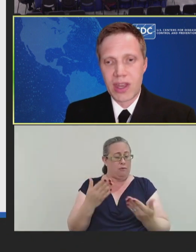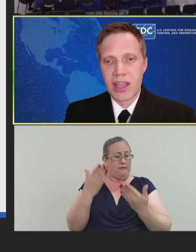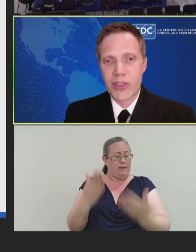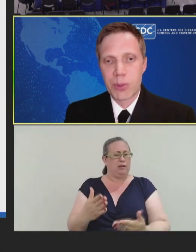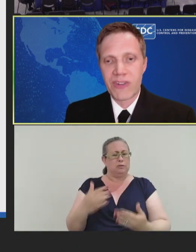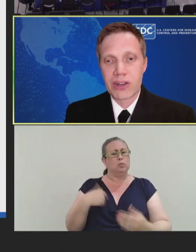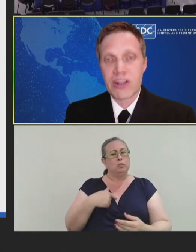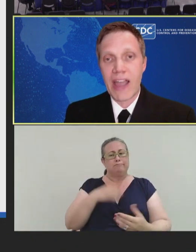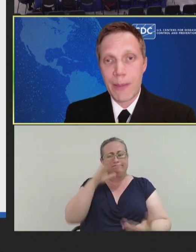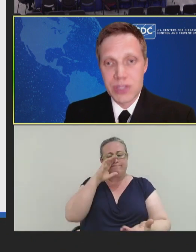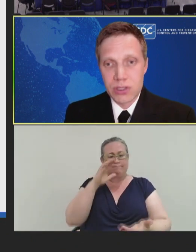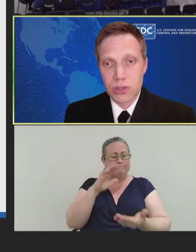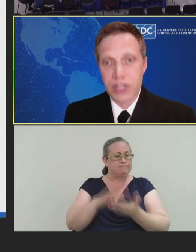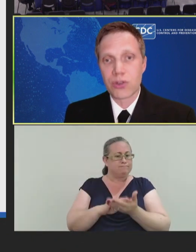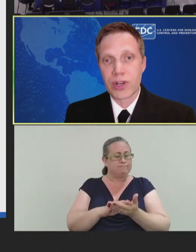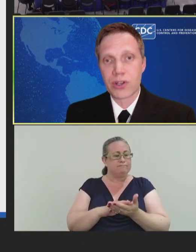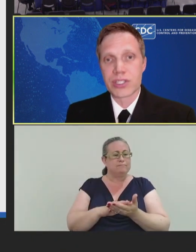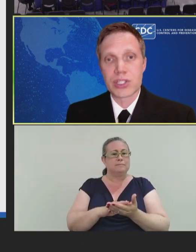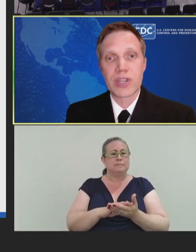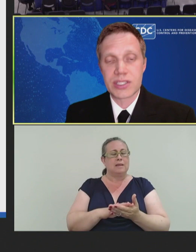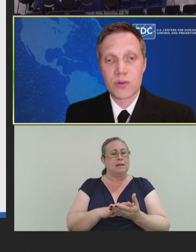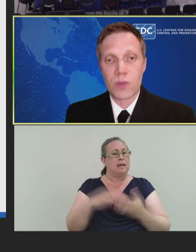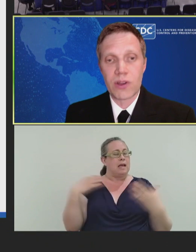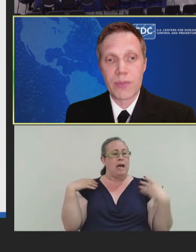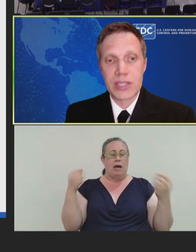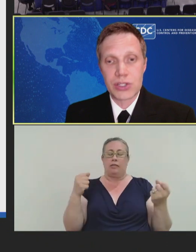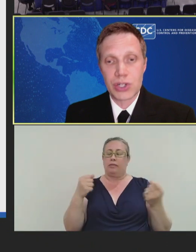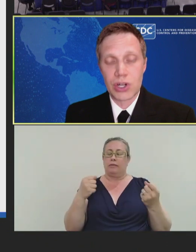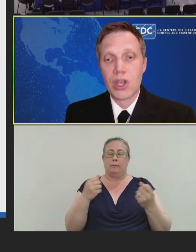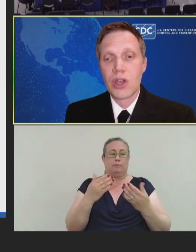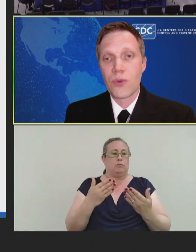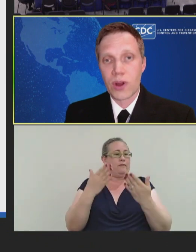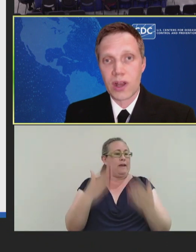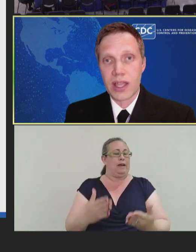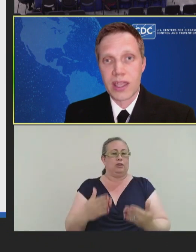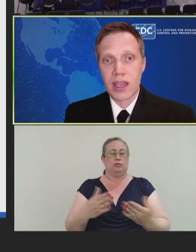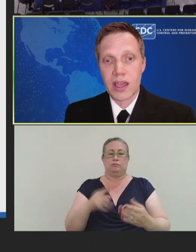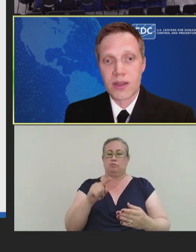healthcare providers are absolutely critical as a trusted and welcome messenger for